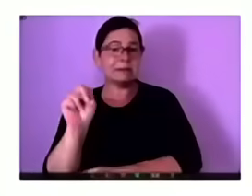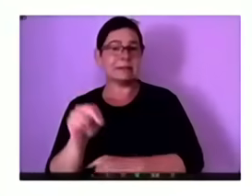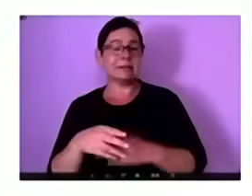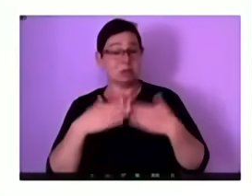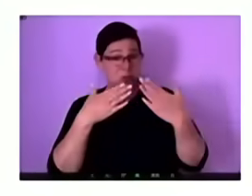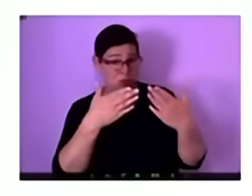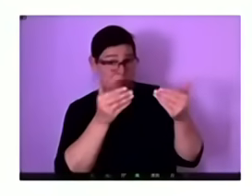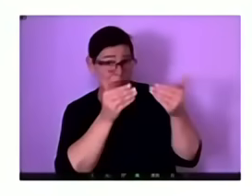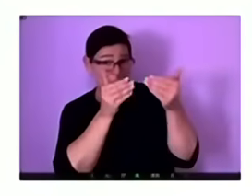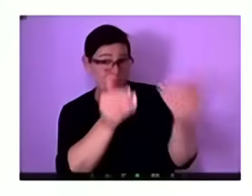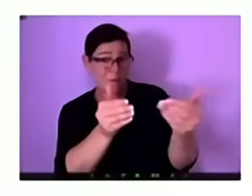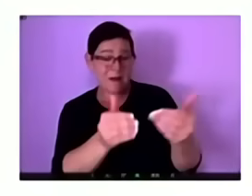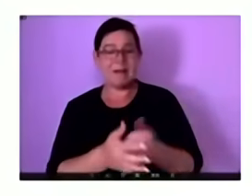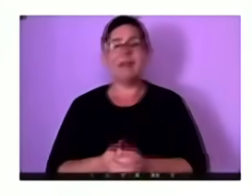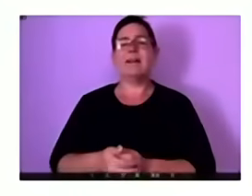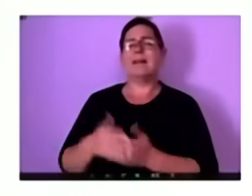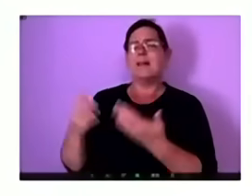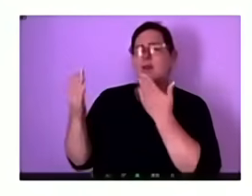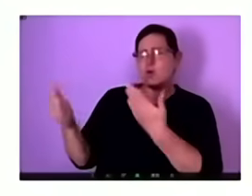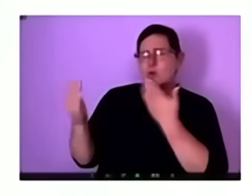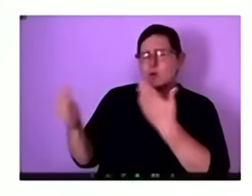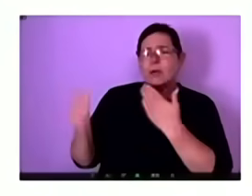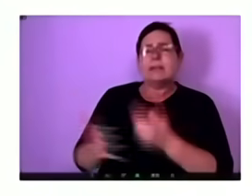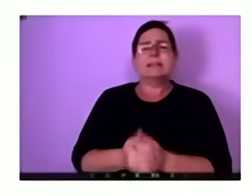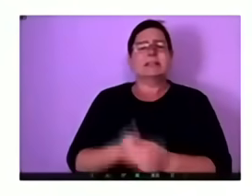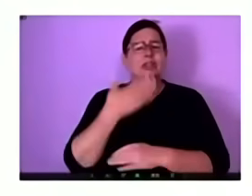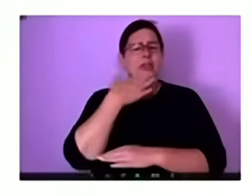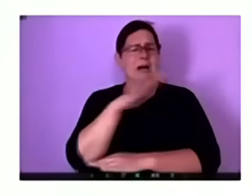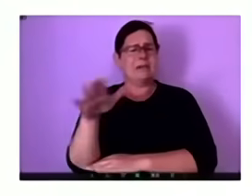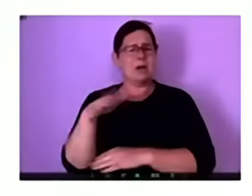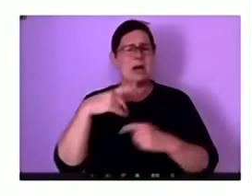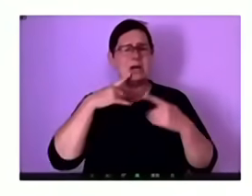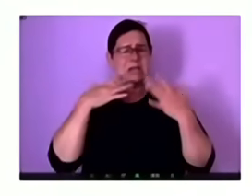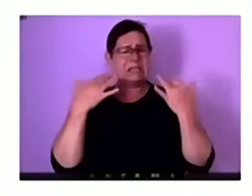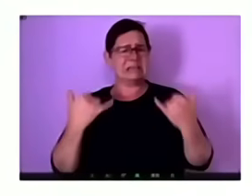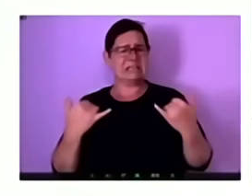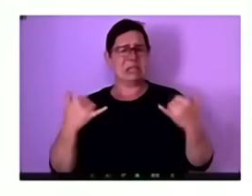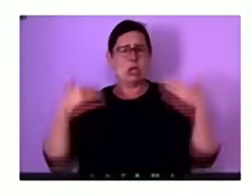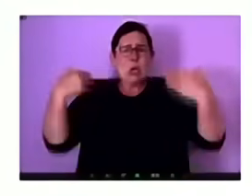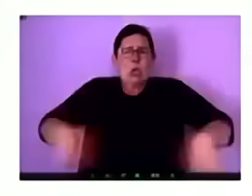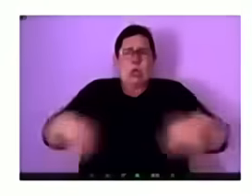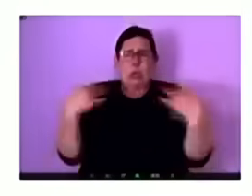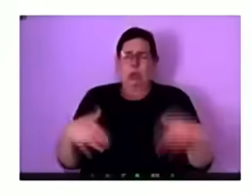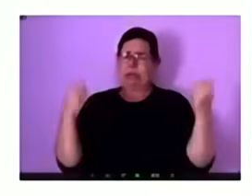OVERNIGHT CAUSING EXTENSIVE FLOODING AND DAMAGE. AS A RESULT WE'VE DECLARED A